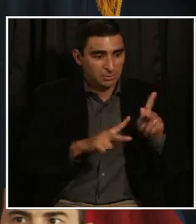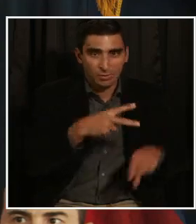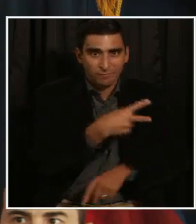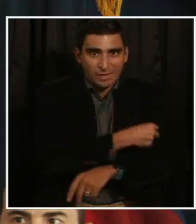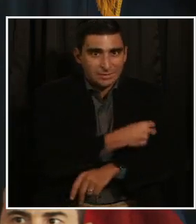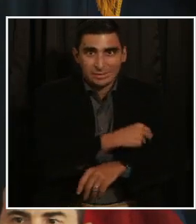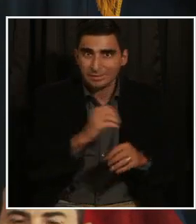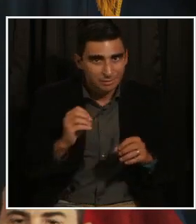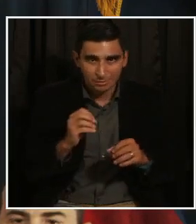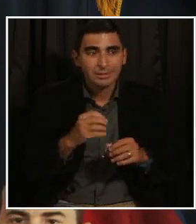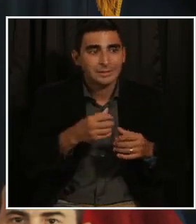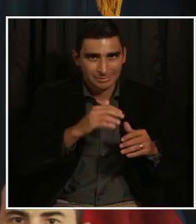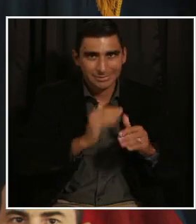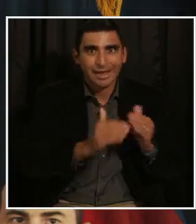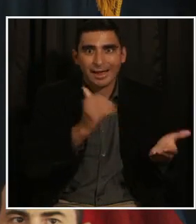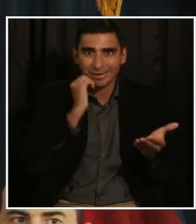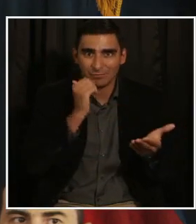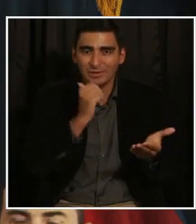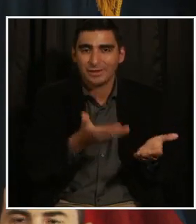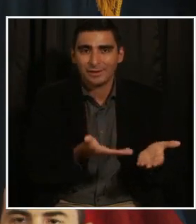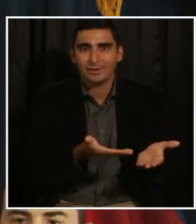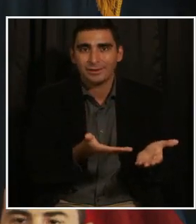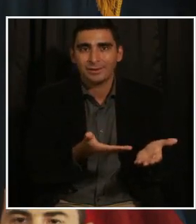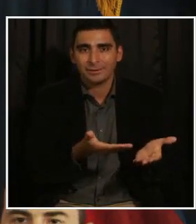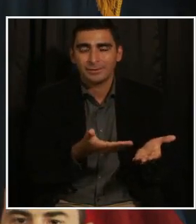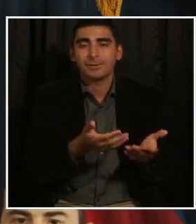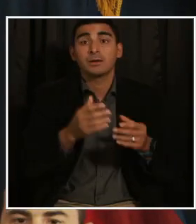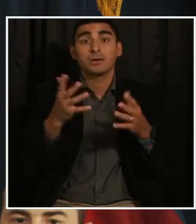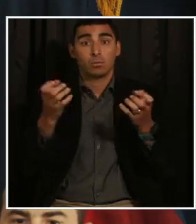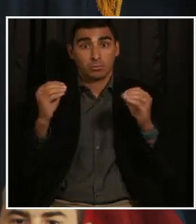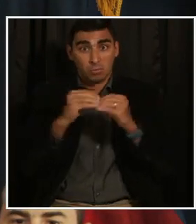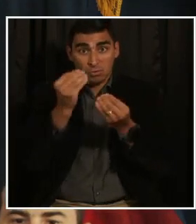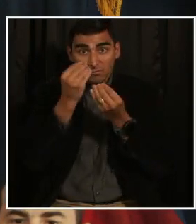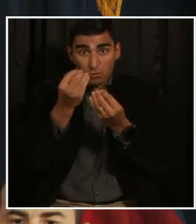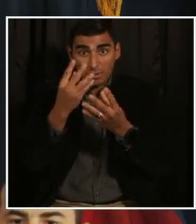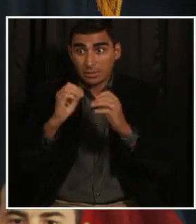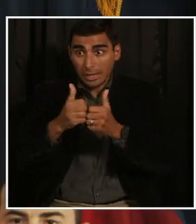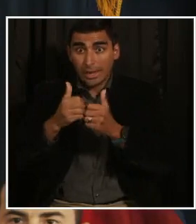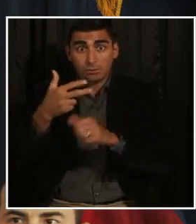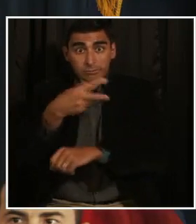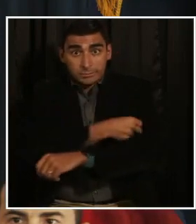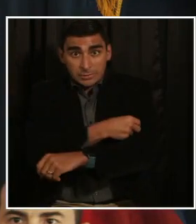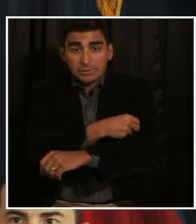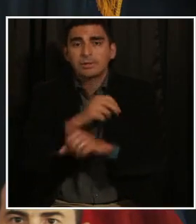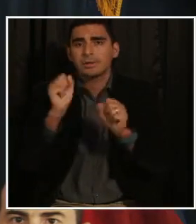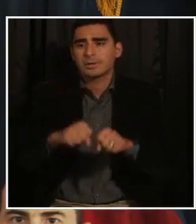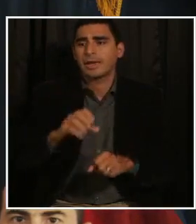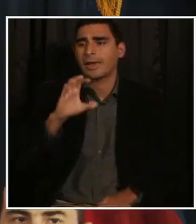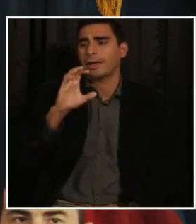from the virus for more information on how to get vaccinated please visit covid19.colorado.gov